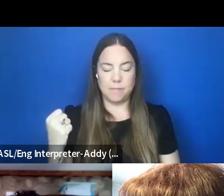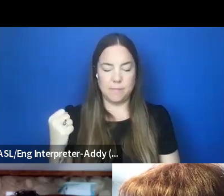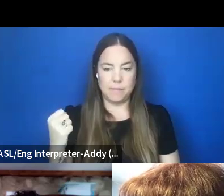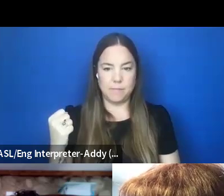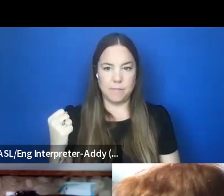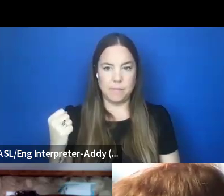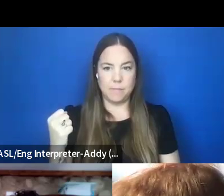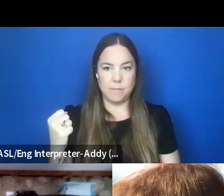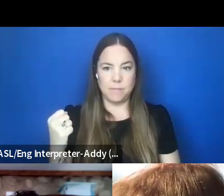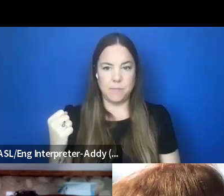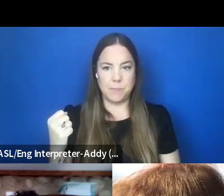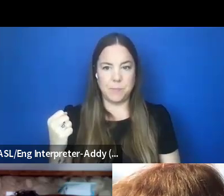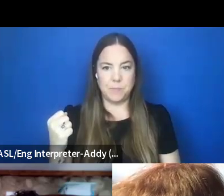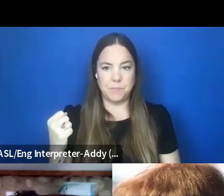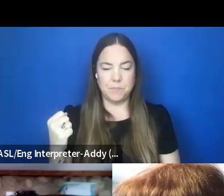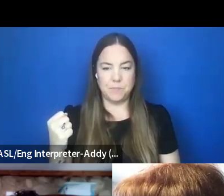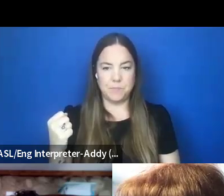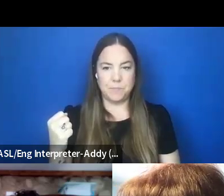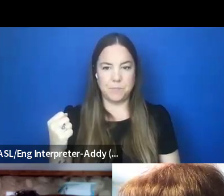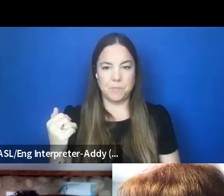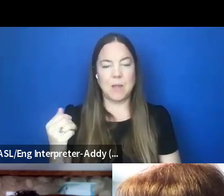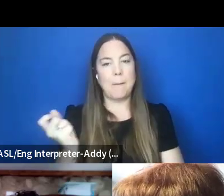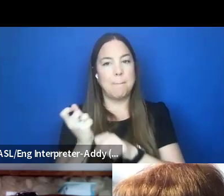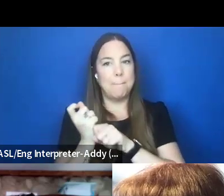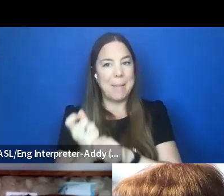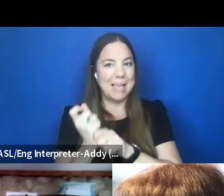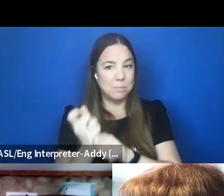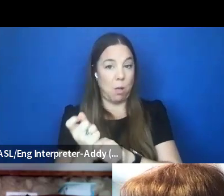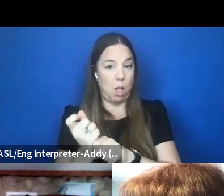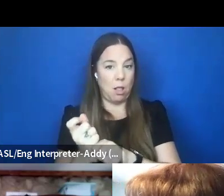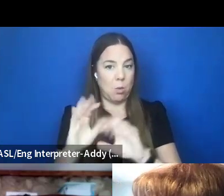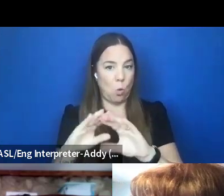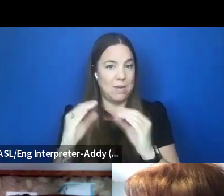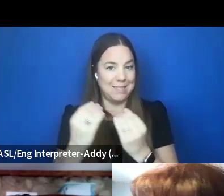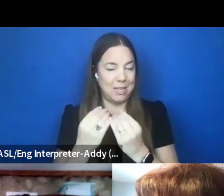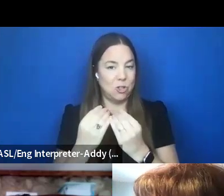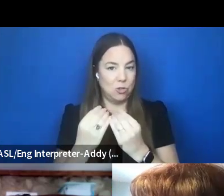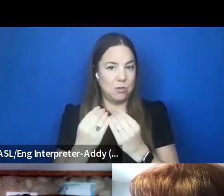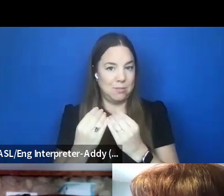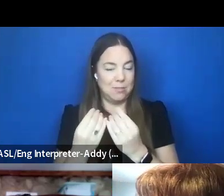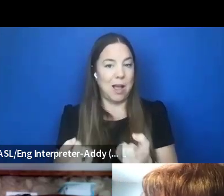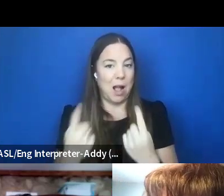Adeleigh Belyeu: There's like Adeleigh Belyeu: baseball organization Adeleigh Belyeu: that's coming into town to do a